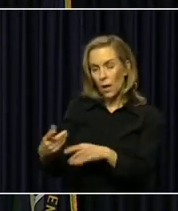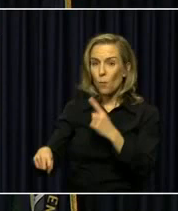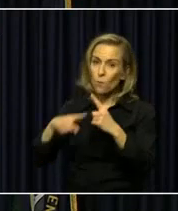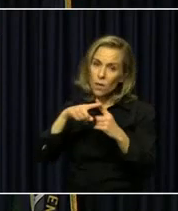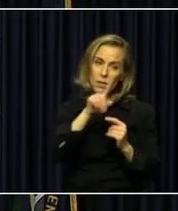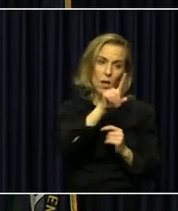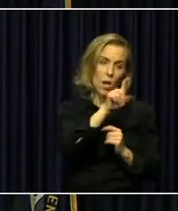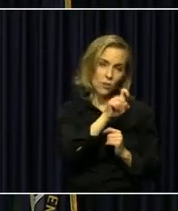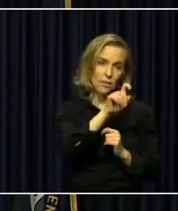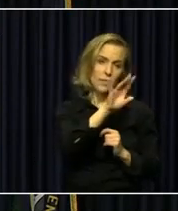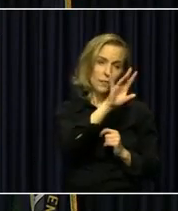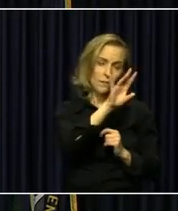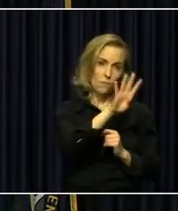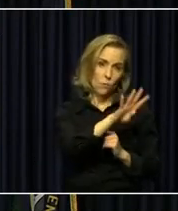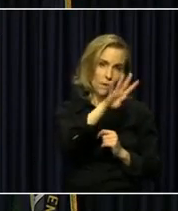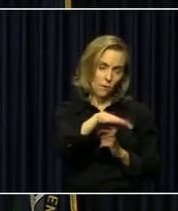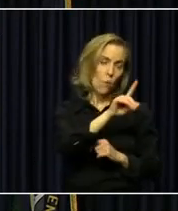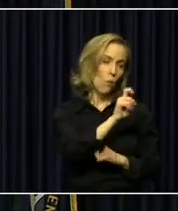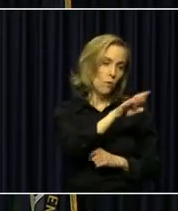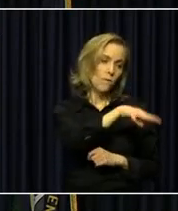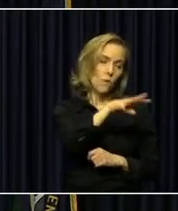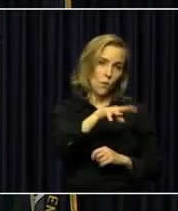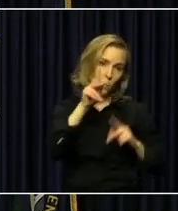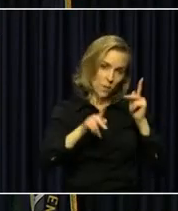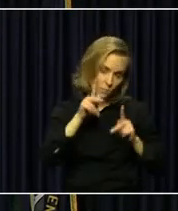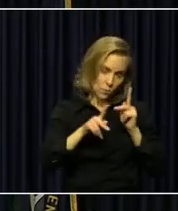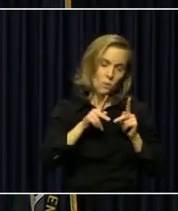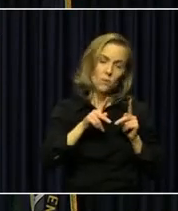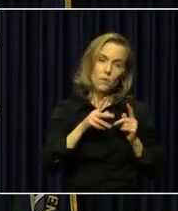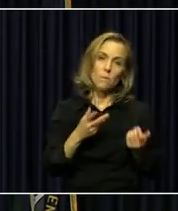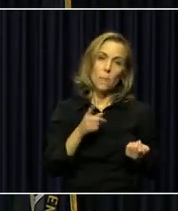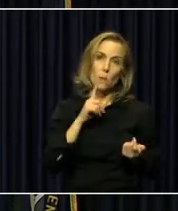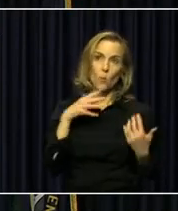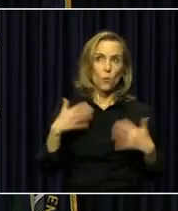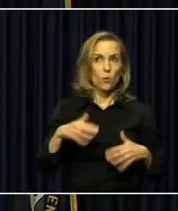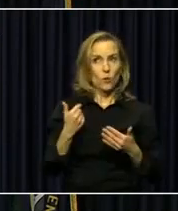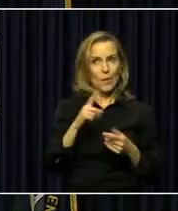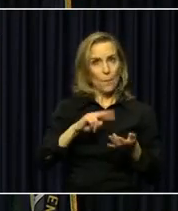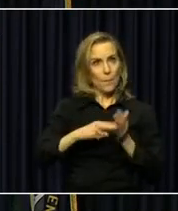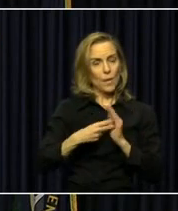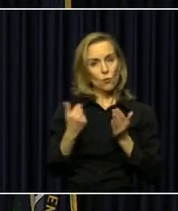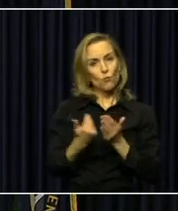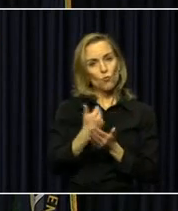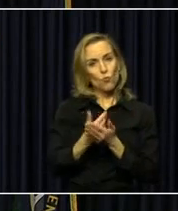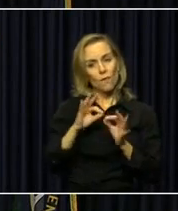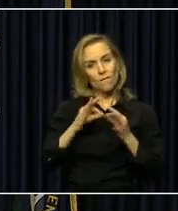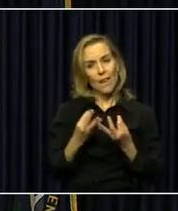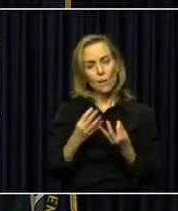KENTON. AND WE WILL EXPECT THOSE NUMBERS TO INCREASE A LITTLE BIT BECAUSE WE'RE DOING A TON OF TENSION UP